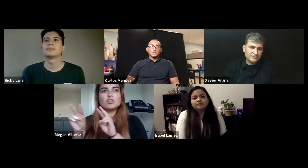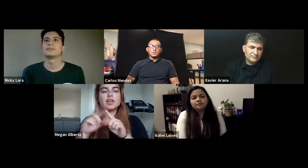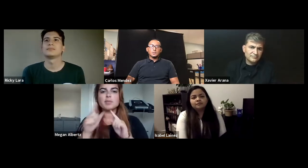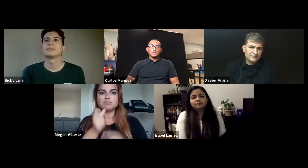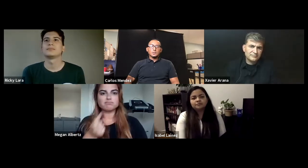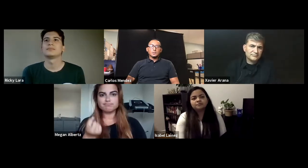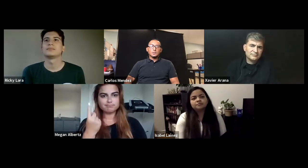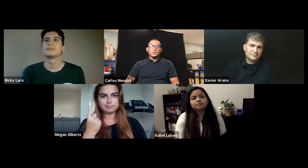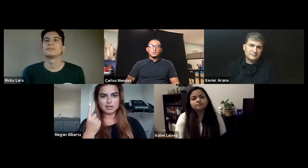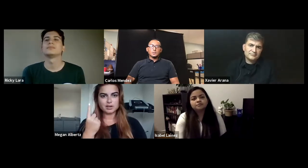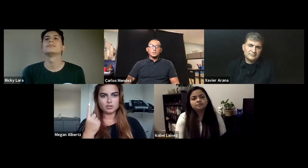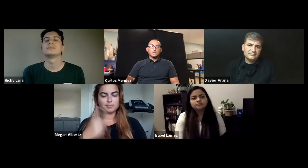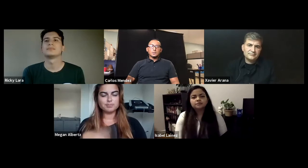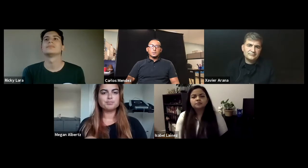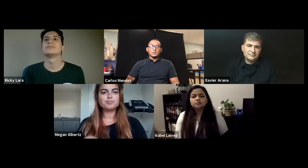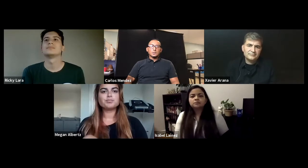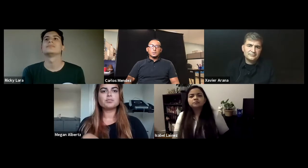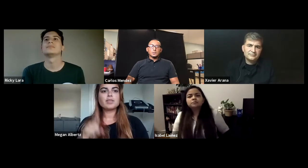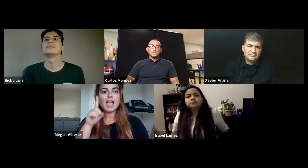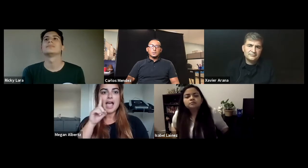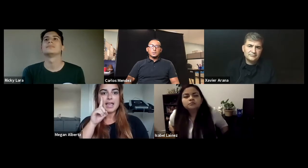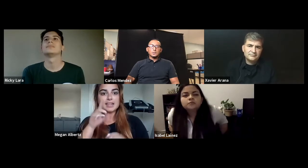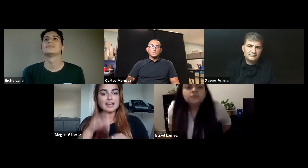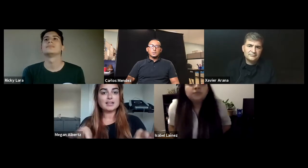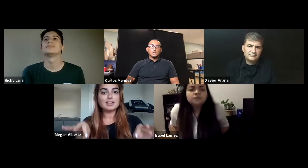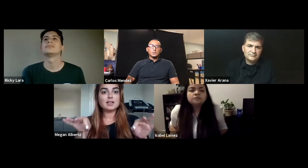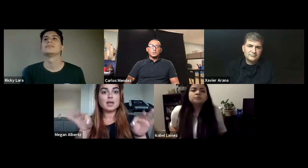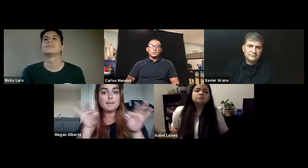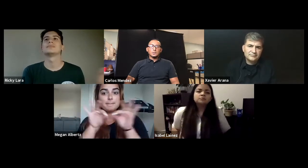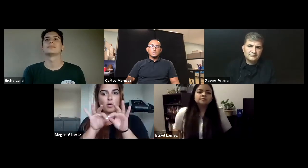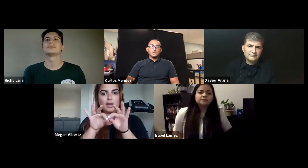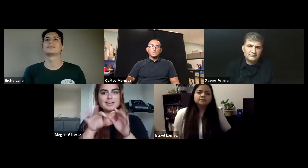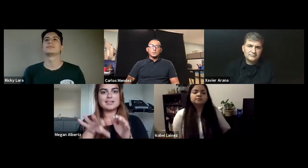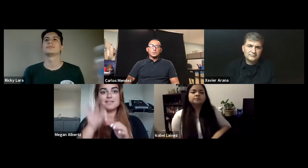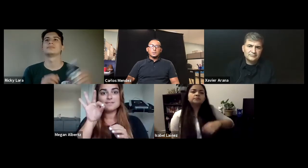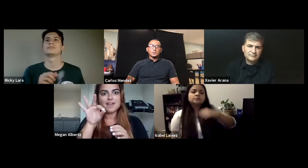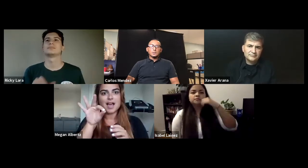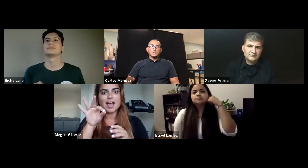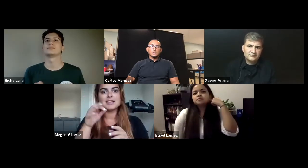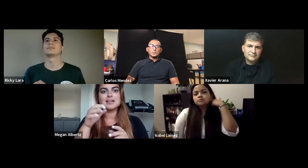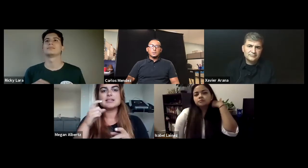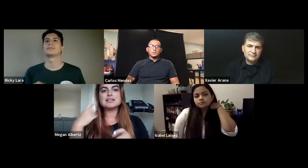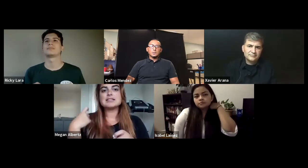and it's really kind of hard to pay attention. They don't really get a lot while they're there.